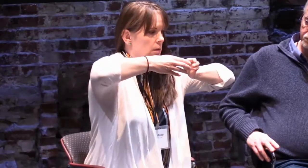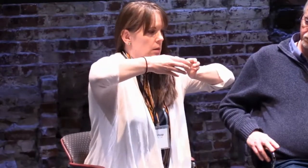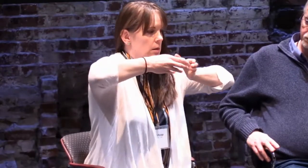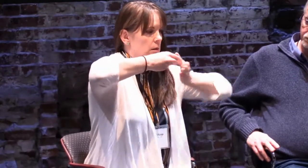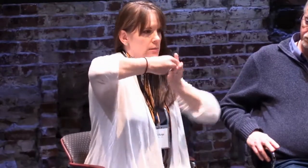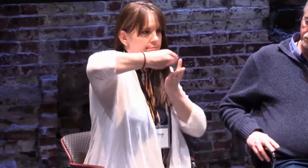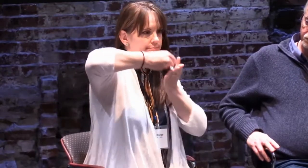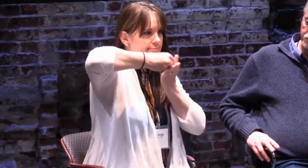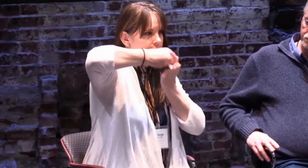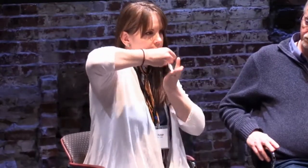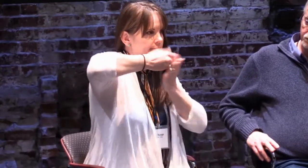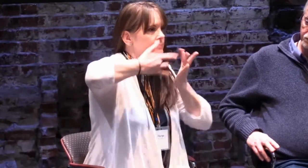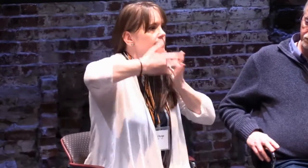My work was very narrow.